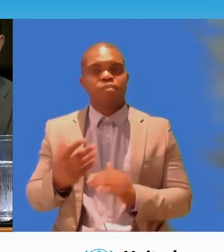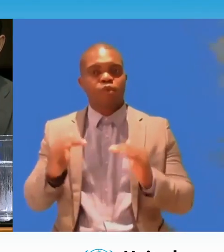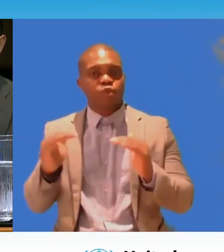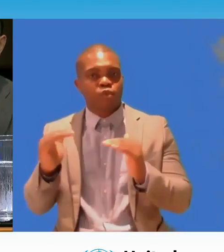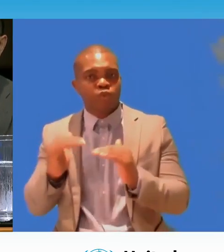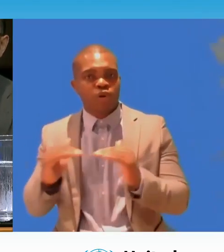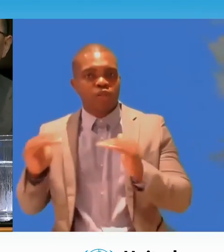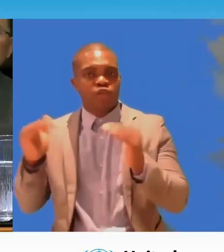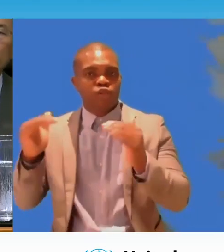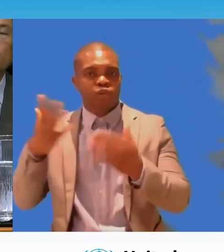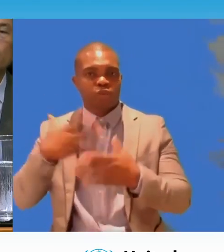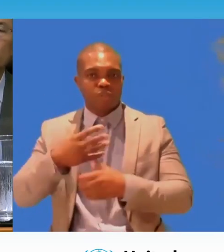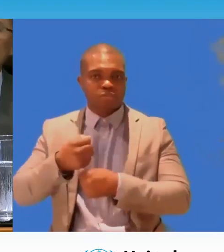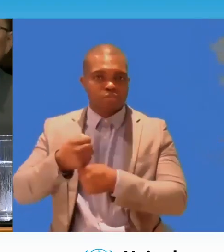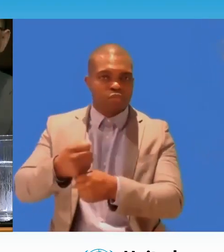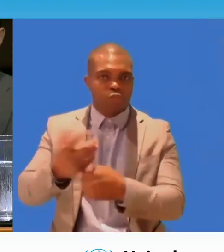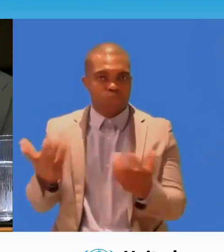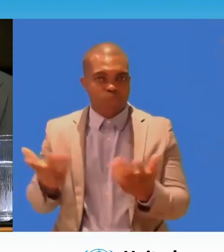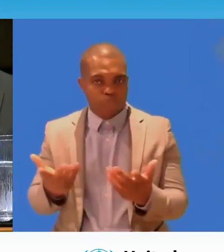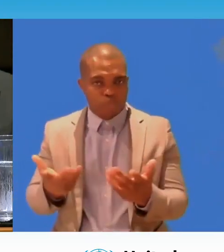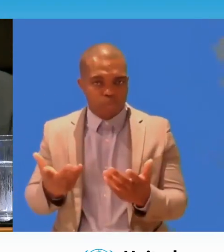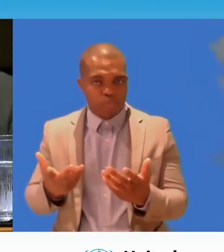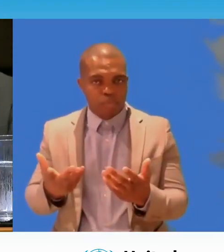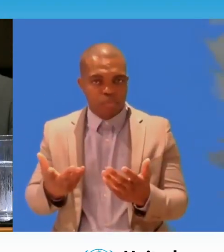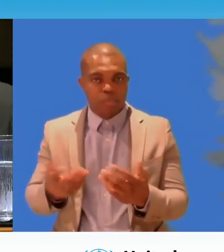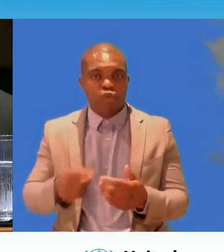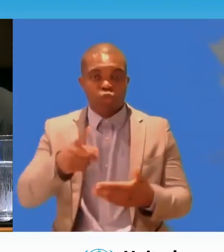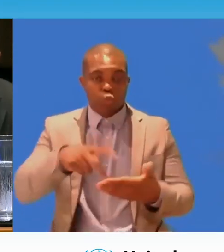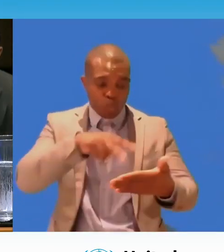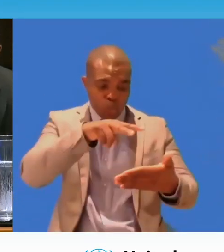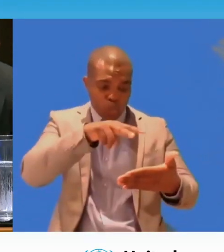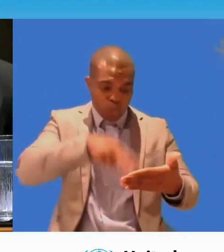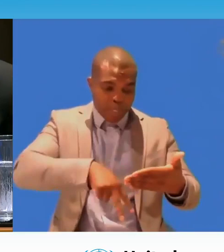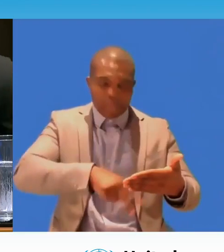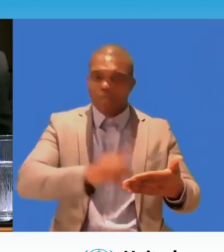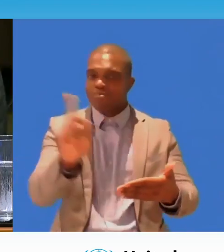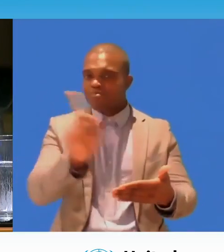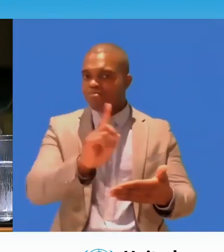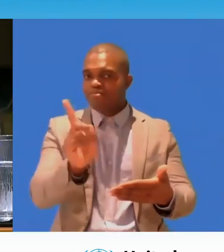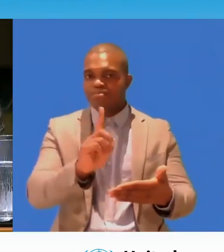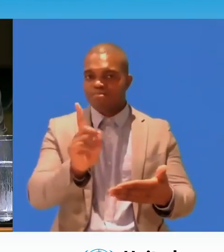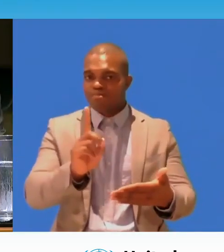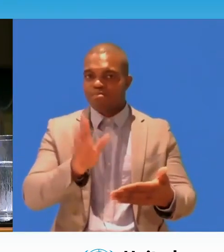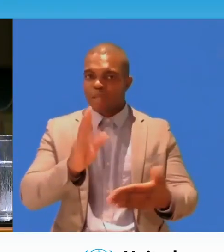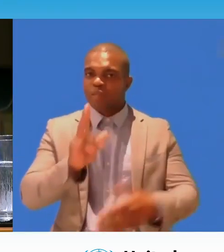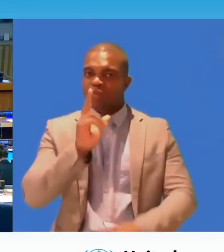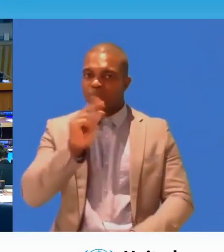you may speak for no more than two minutes with no exception the floor is now open for